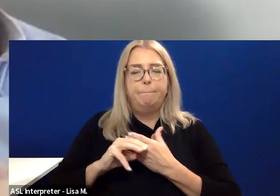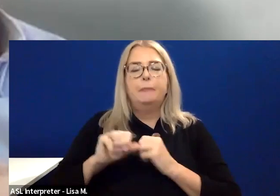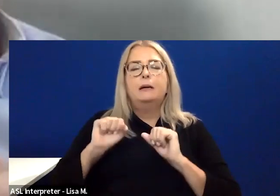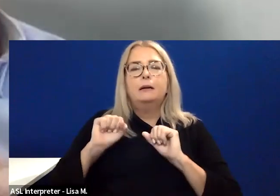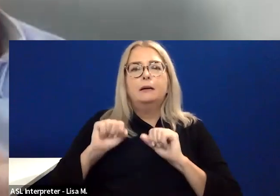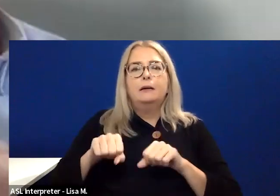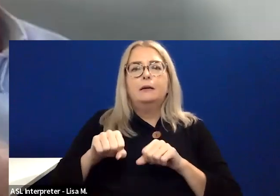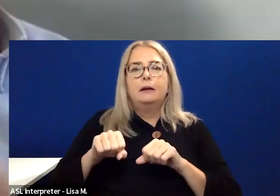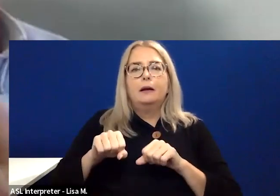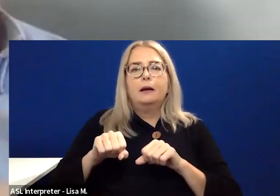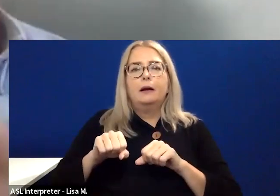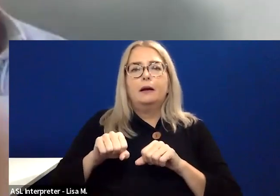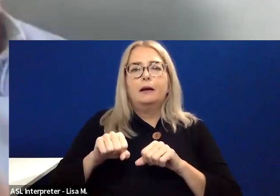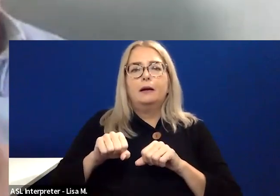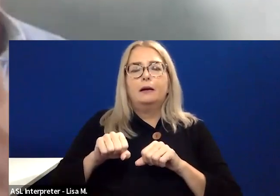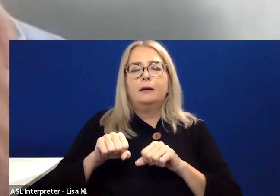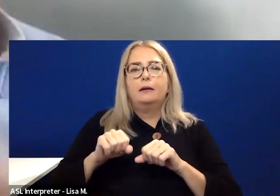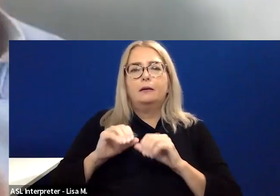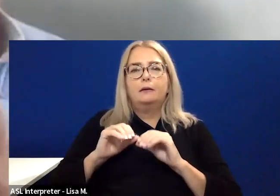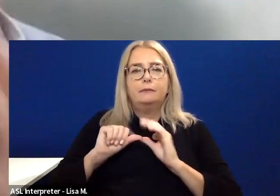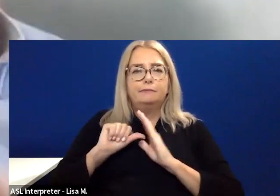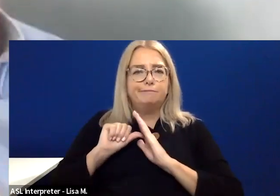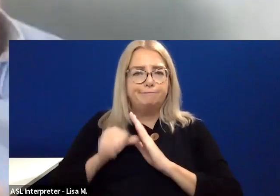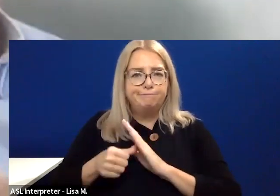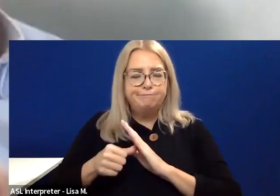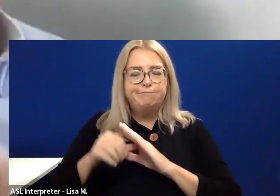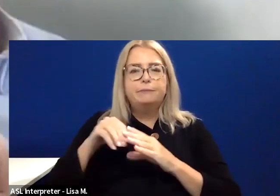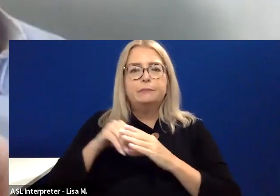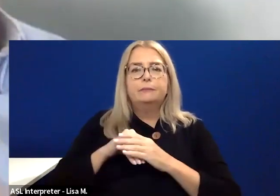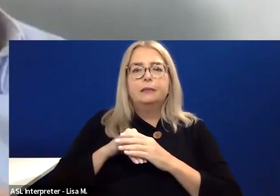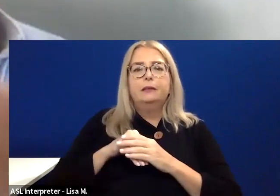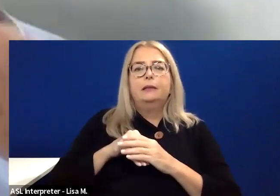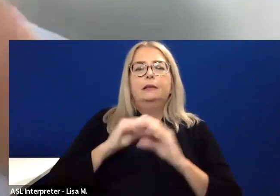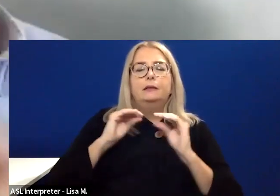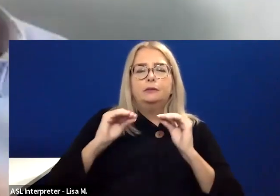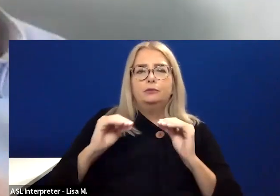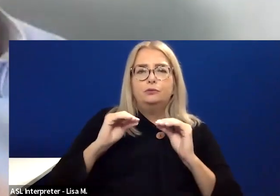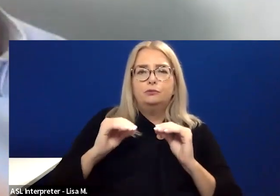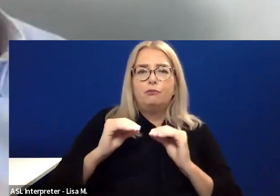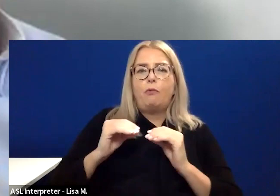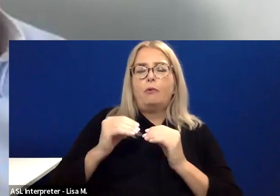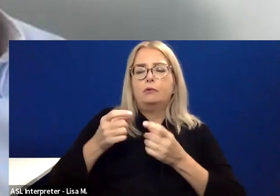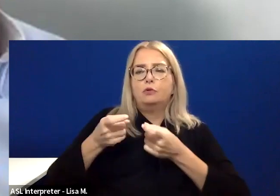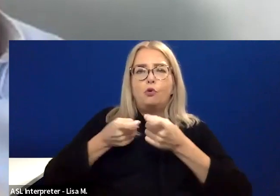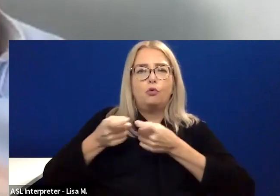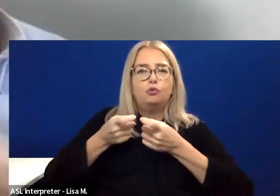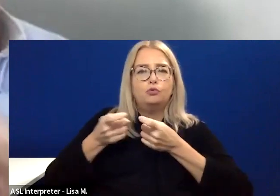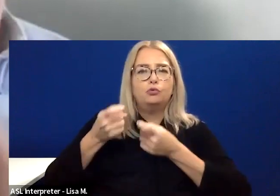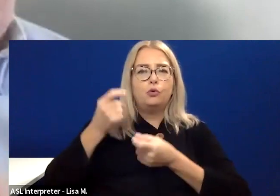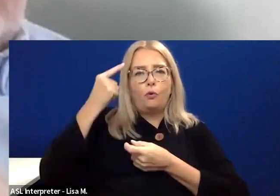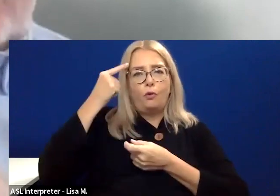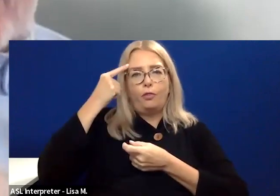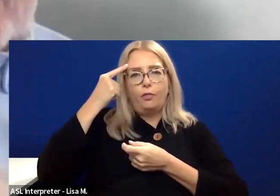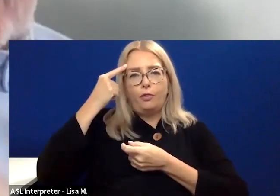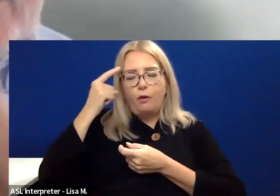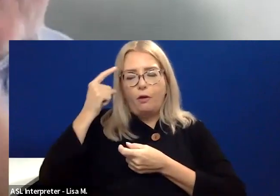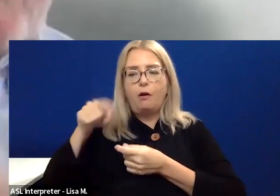instruction the particular type of controlled thought that would best allow the reader to